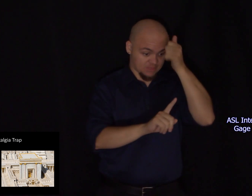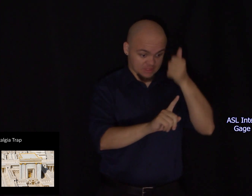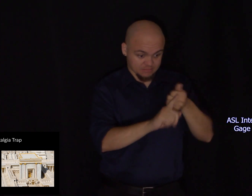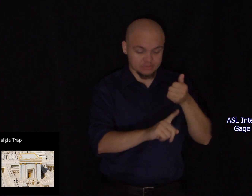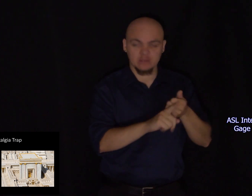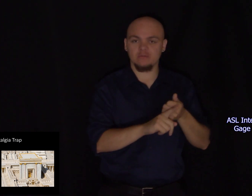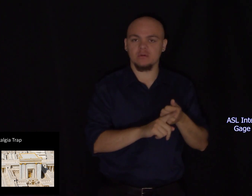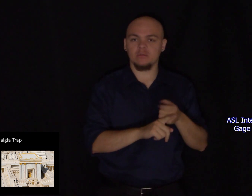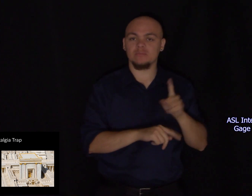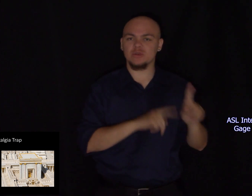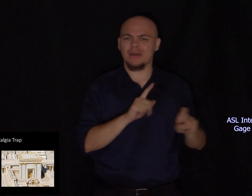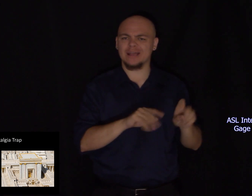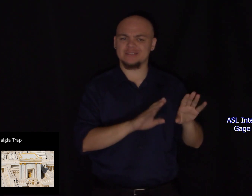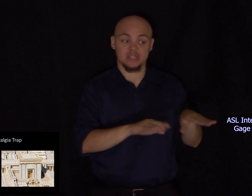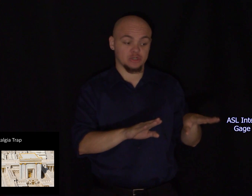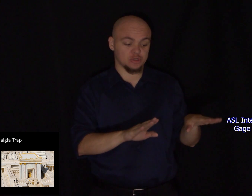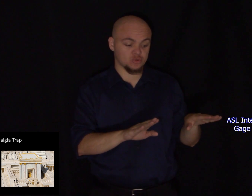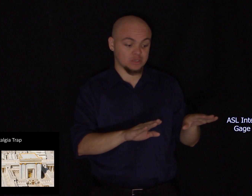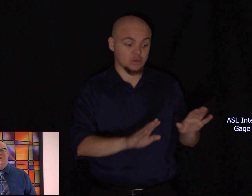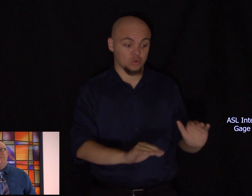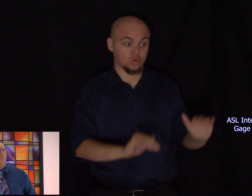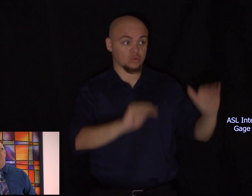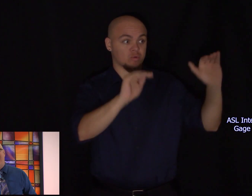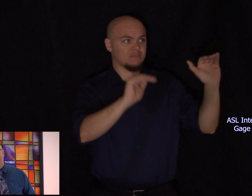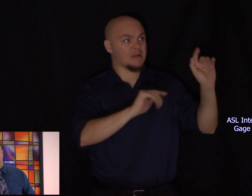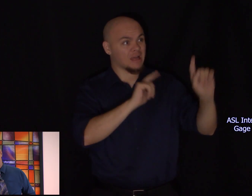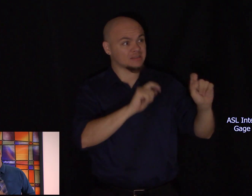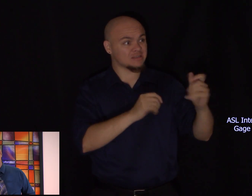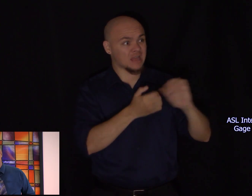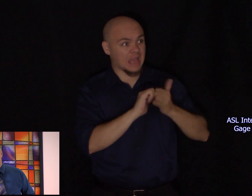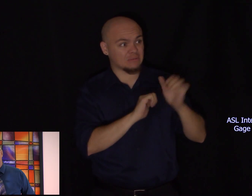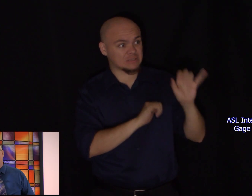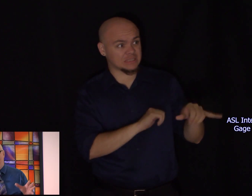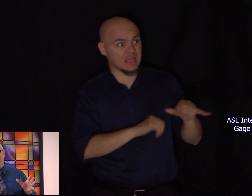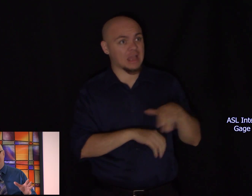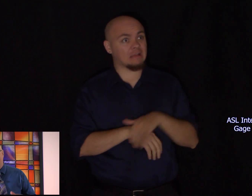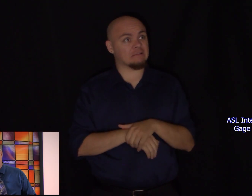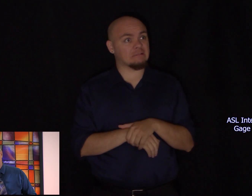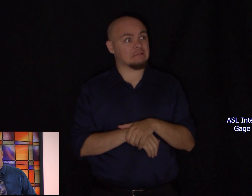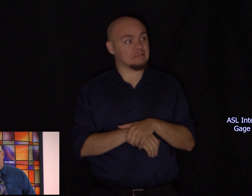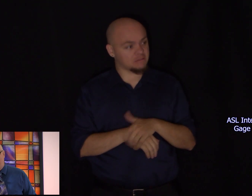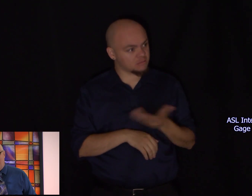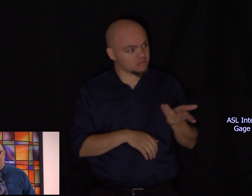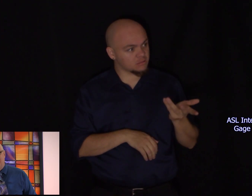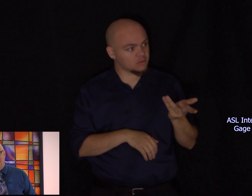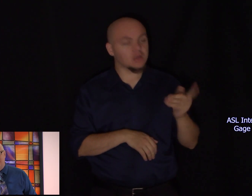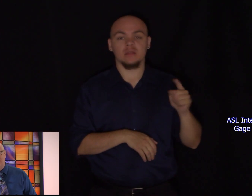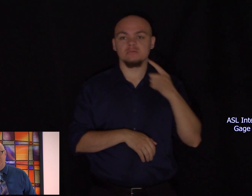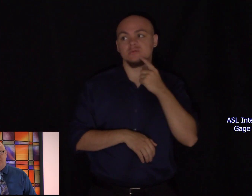and behaved themselves but you ask a lot of those children who had to sit in hard little pews with